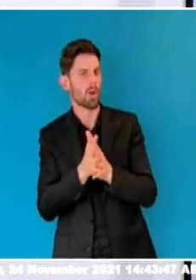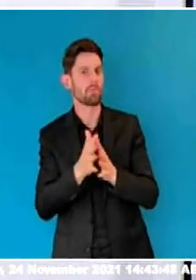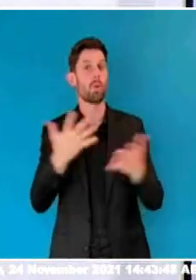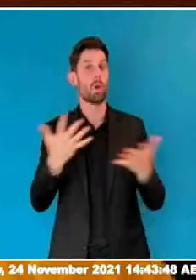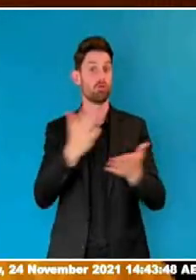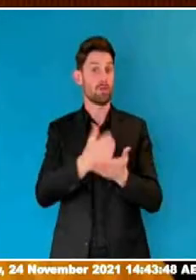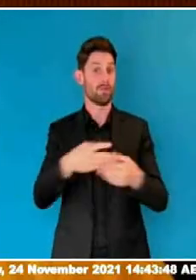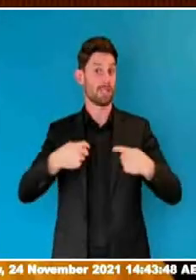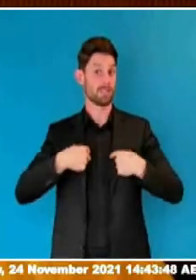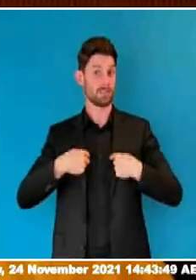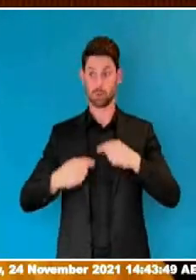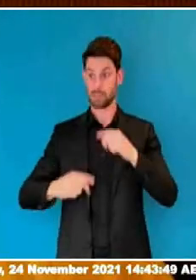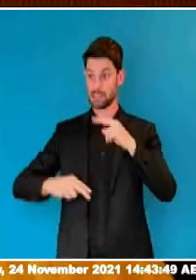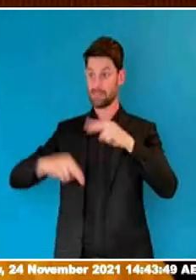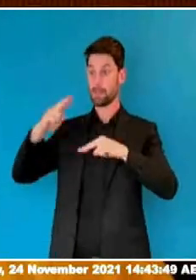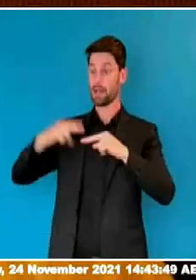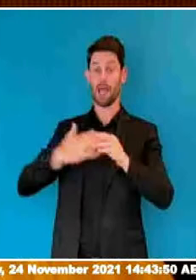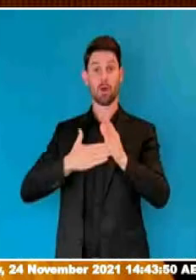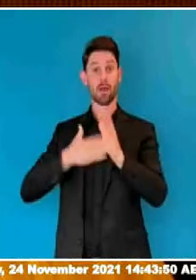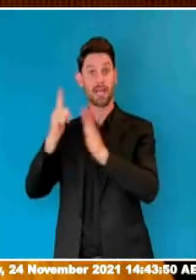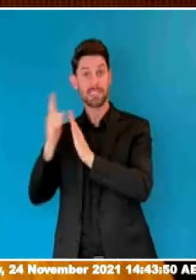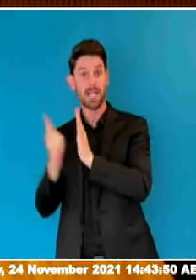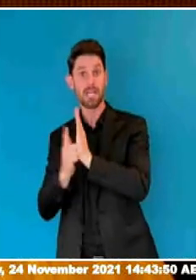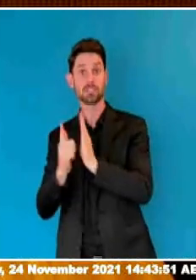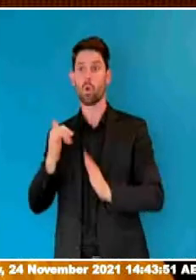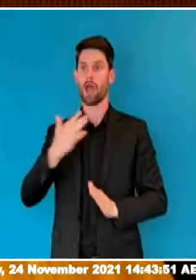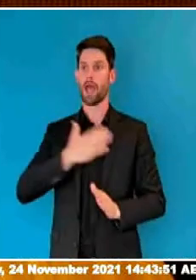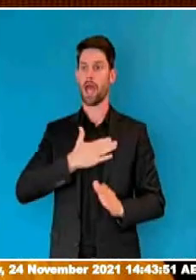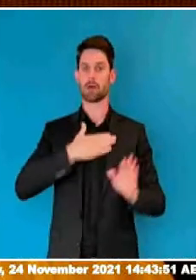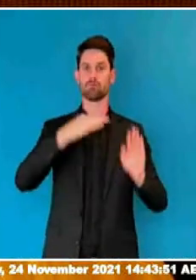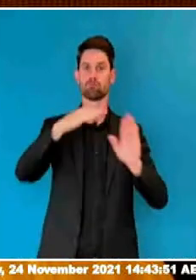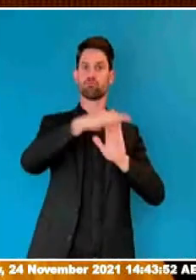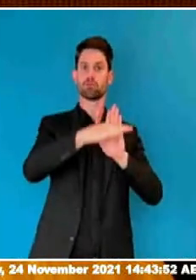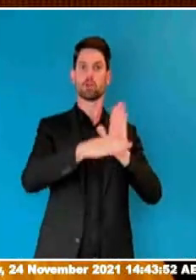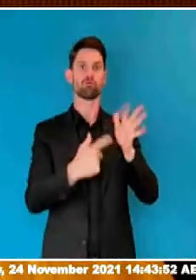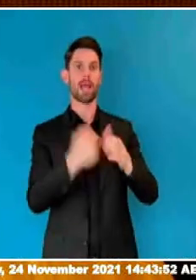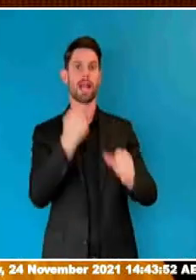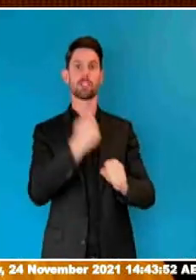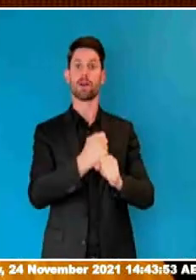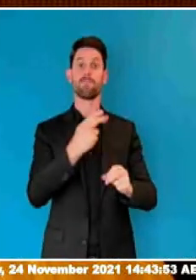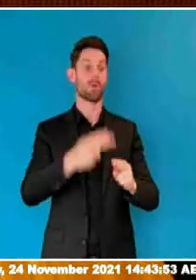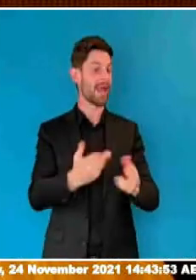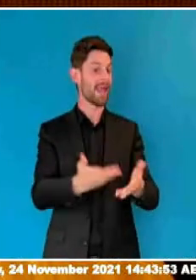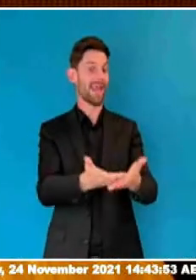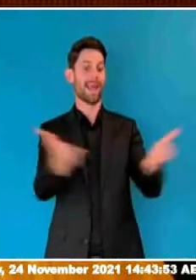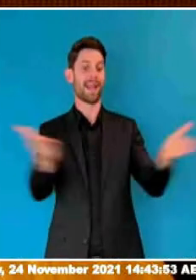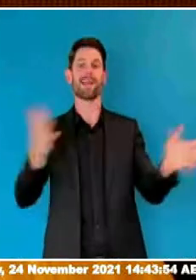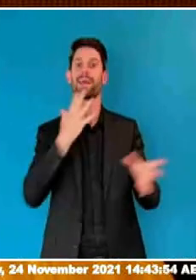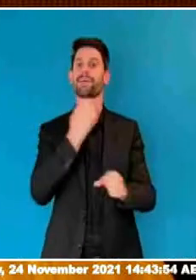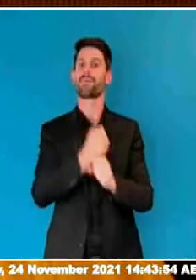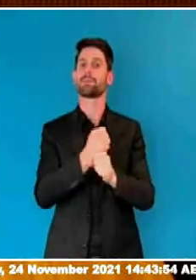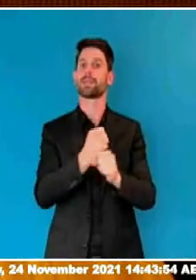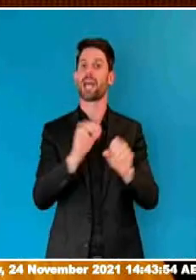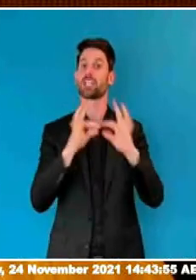either legislation or regulation for any Victorian Government agency, there is aÂ